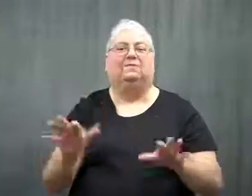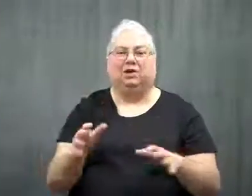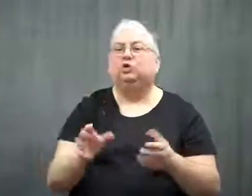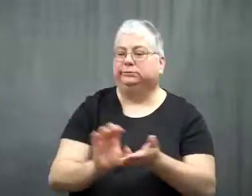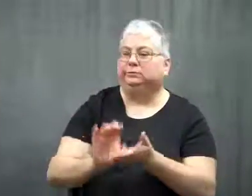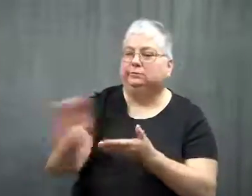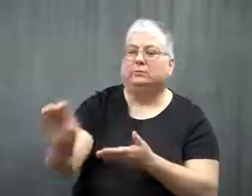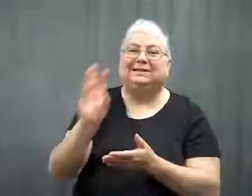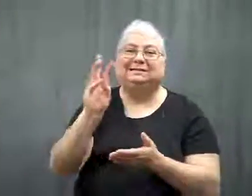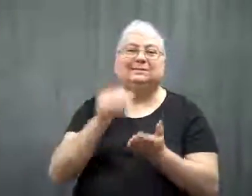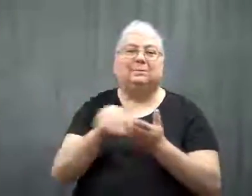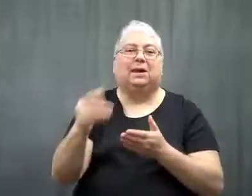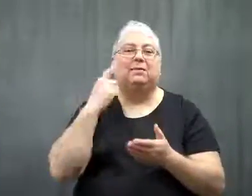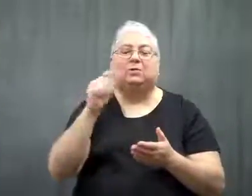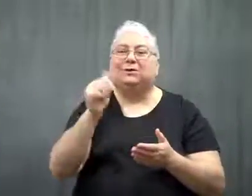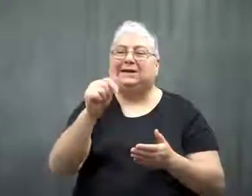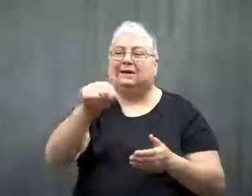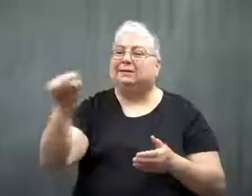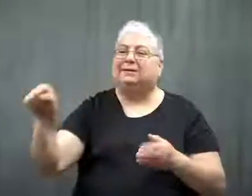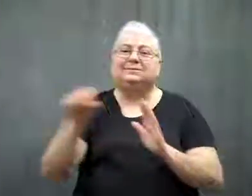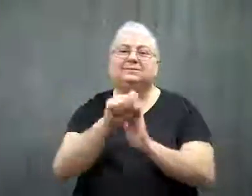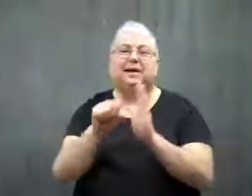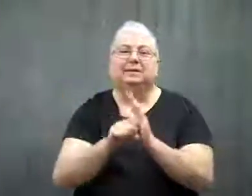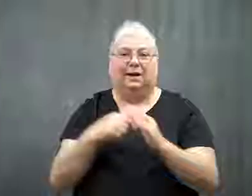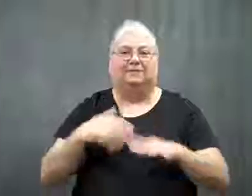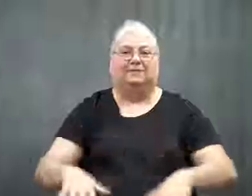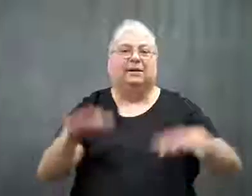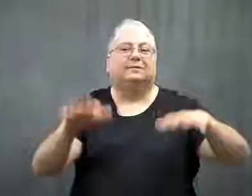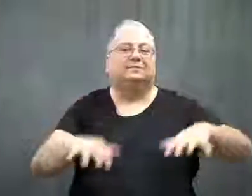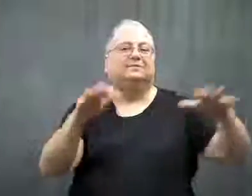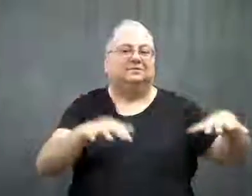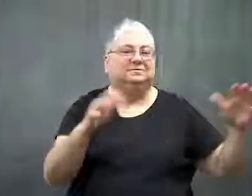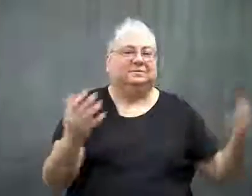has disbursed six million dollars to 10 states that suffered flooding.